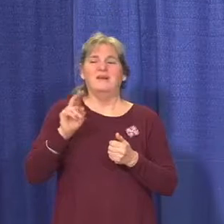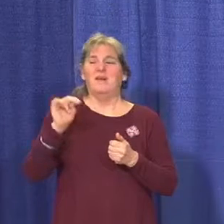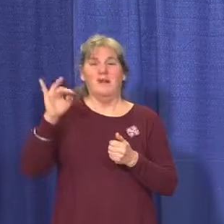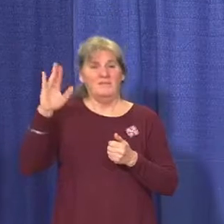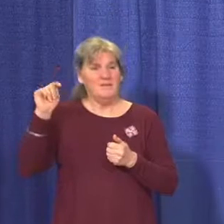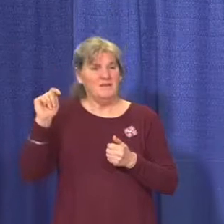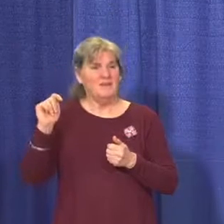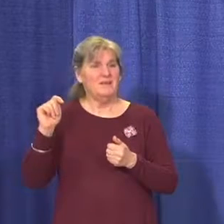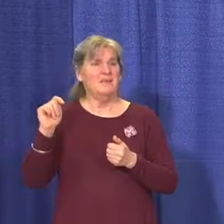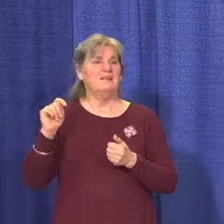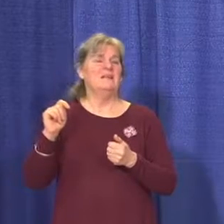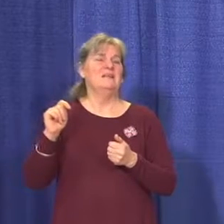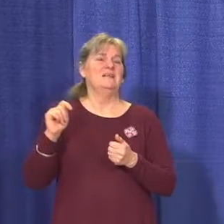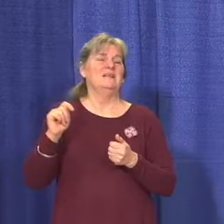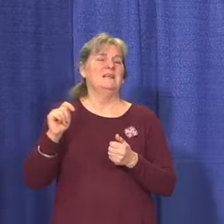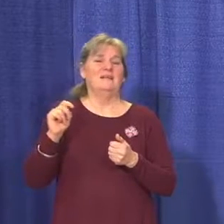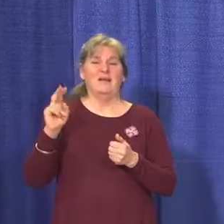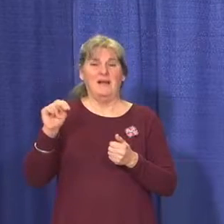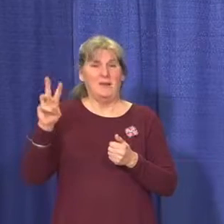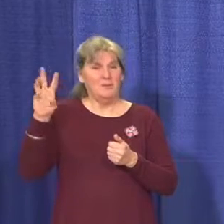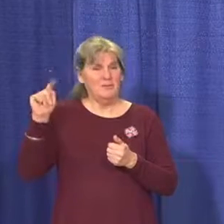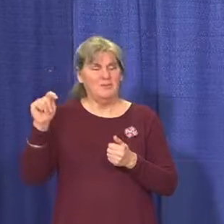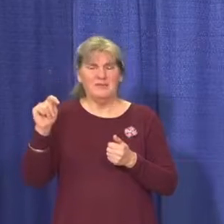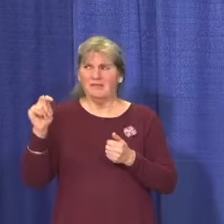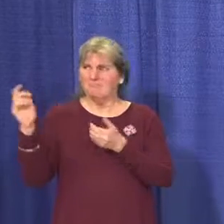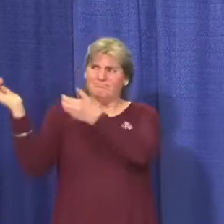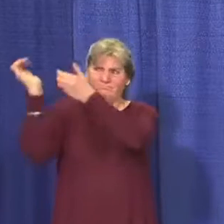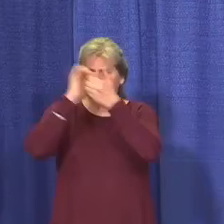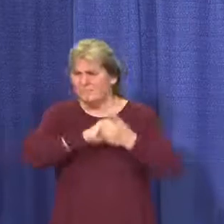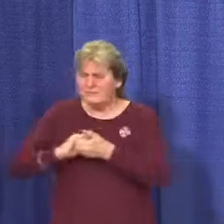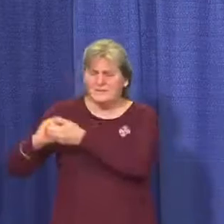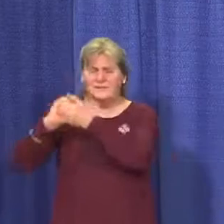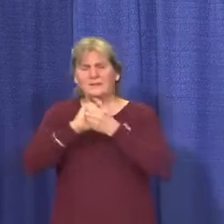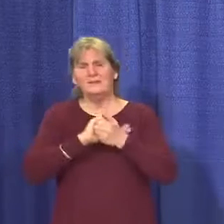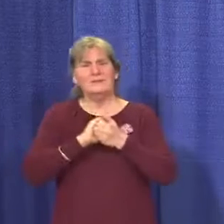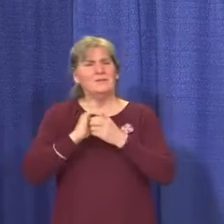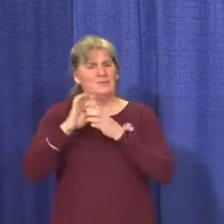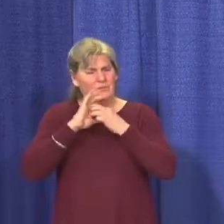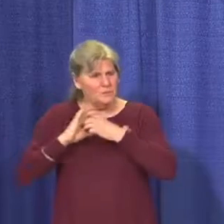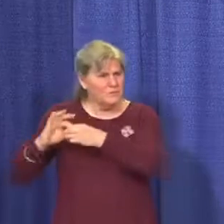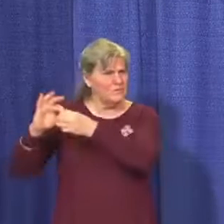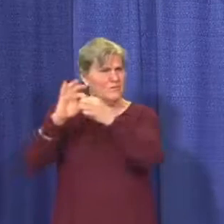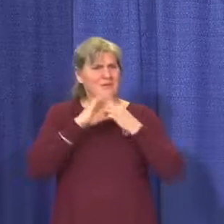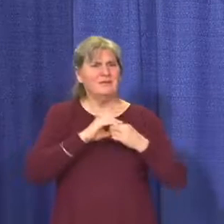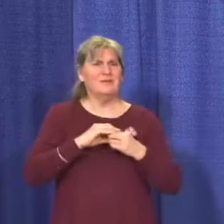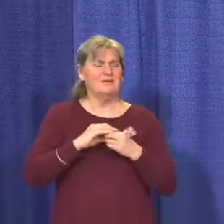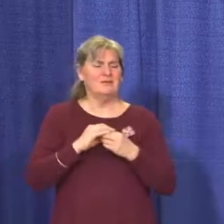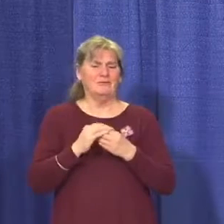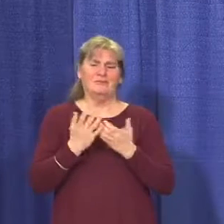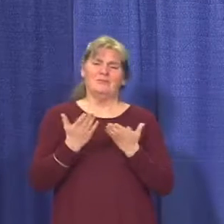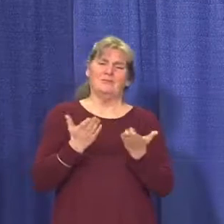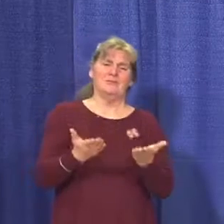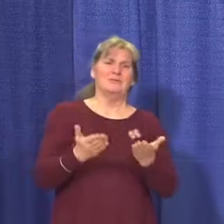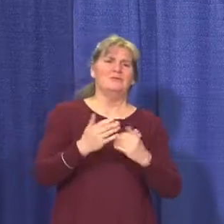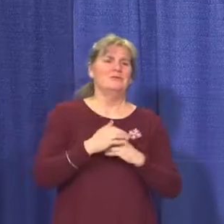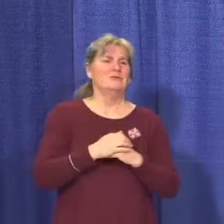Nunavut and NWT collaborating cooperatively to bring forward